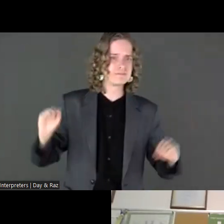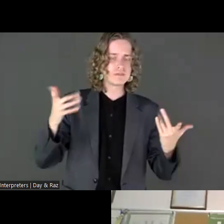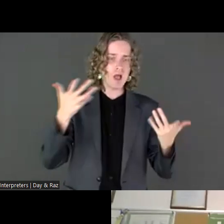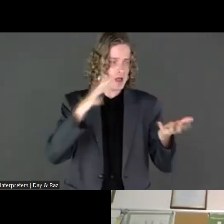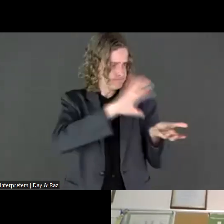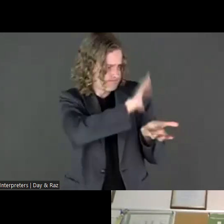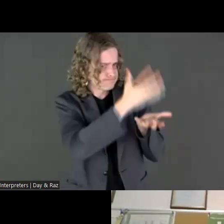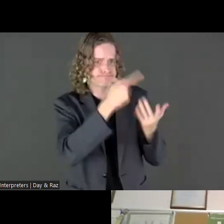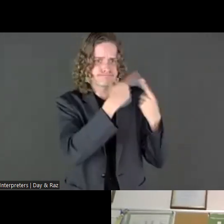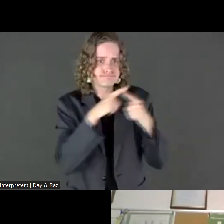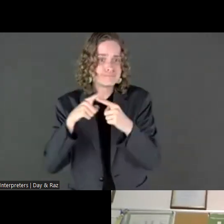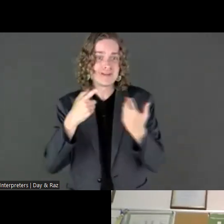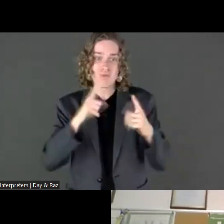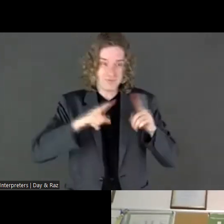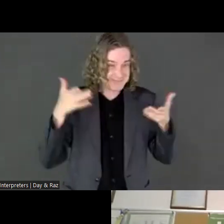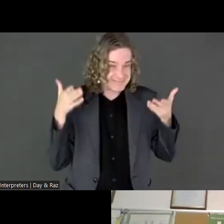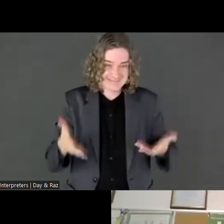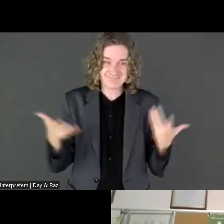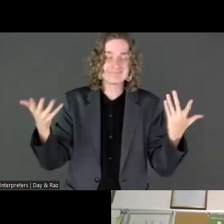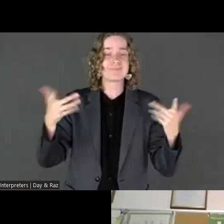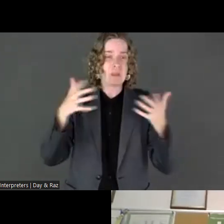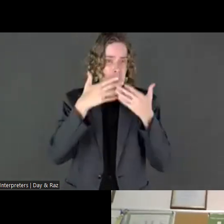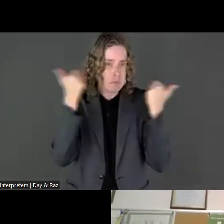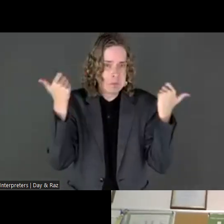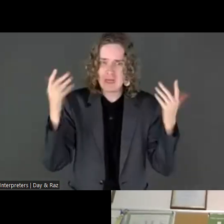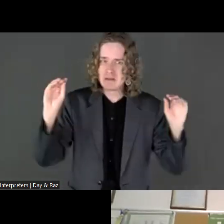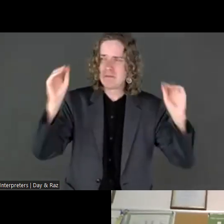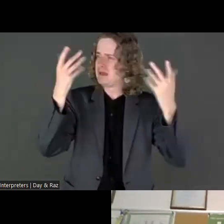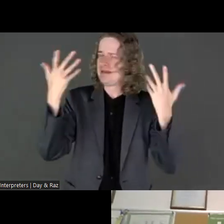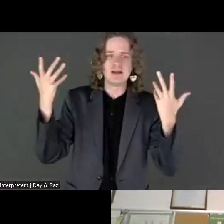and in which areas you think that such a collaboration could could take place,